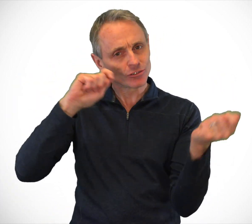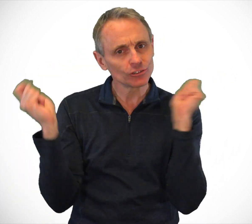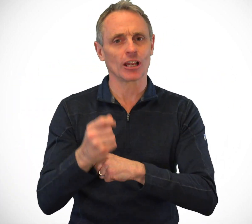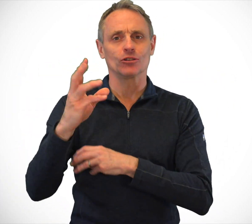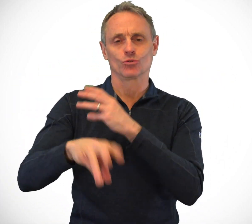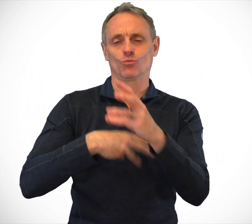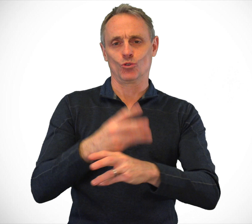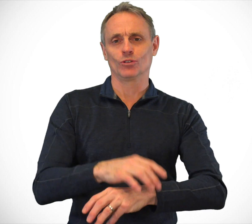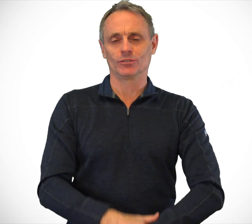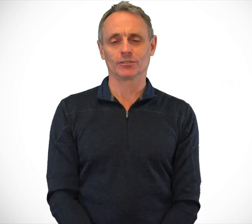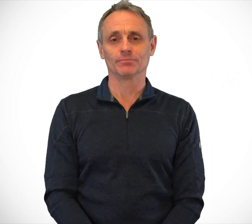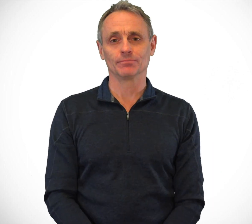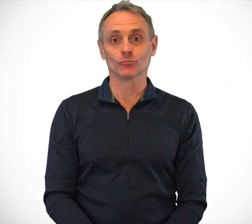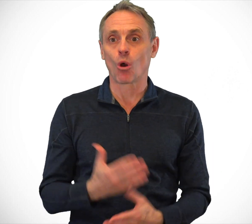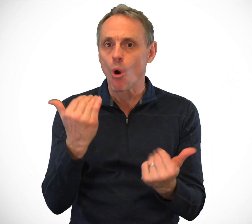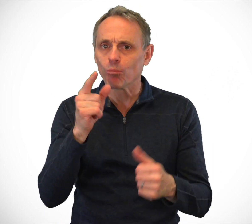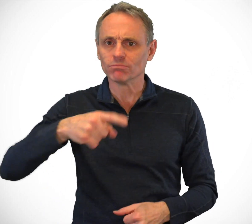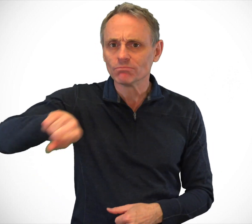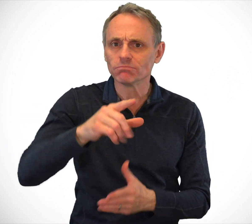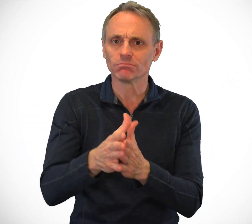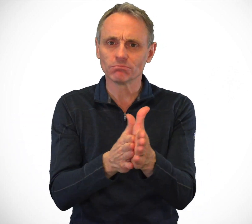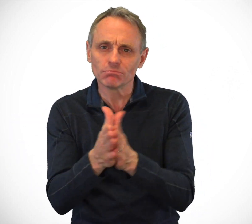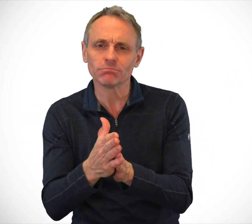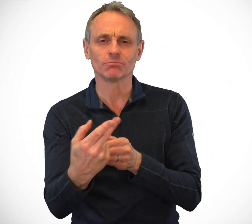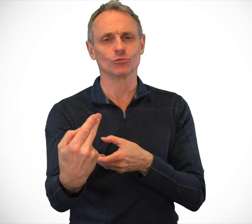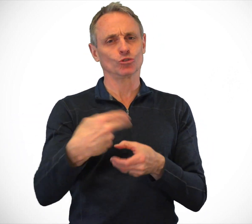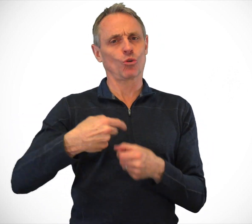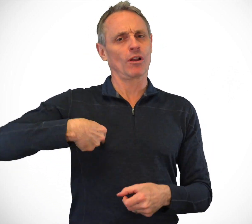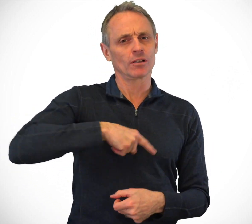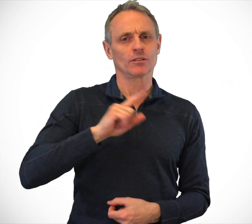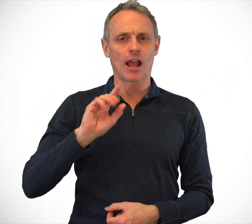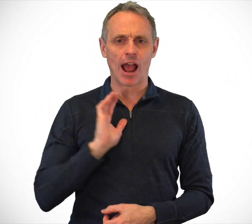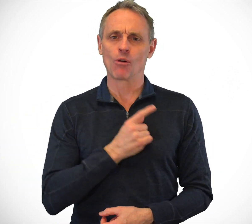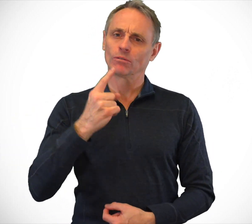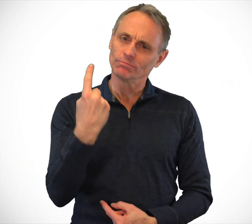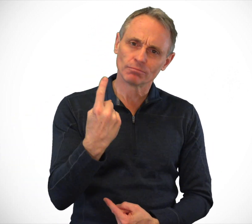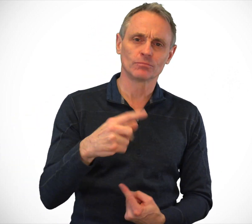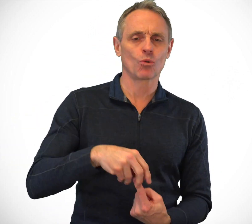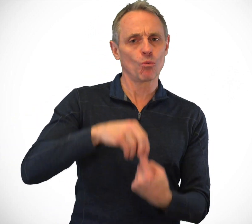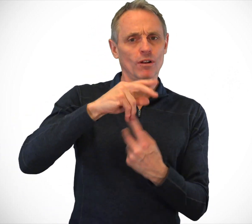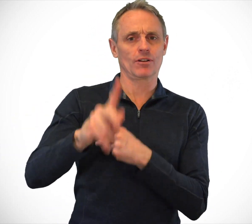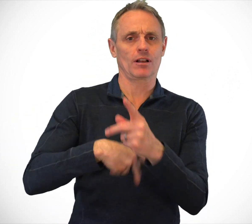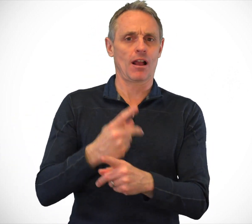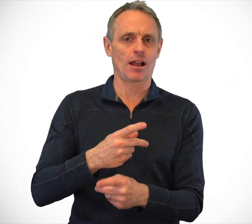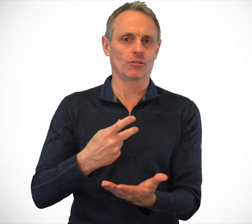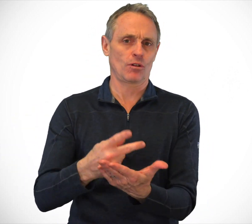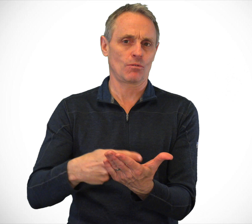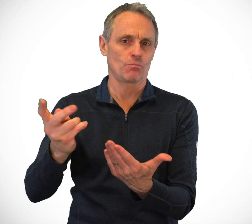So, I hope you are further engaged and want to check out our program more. For more info,